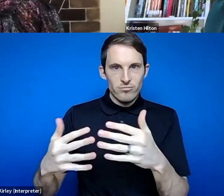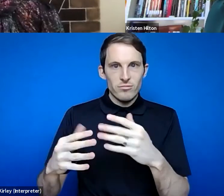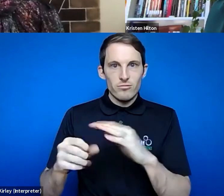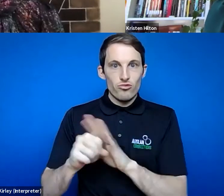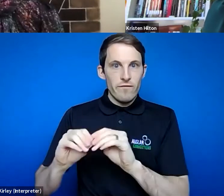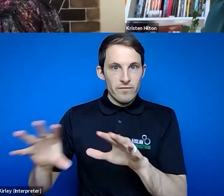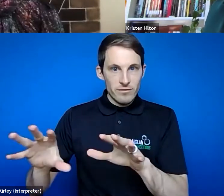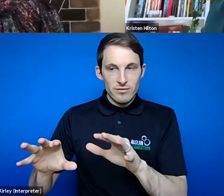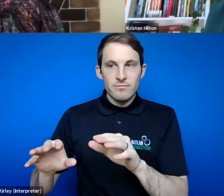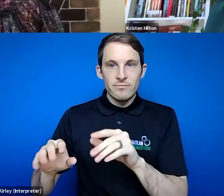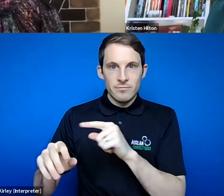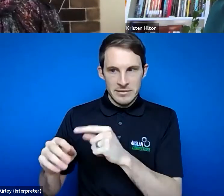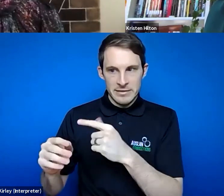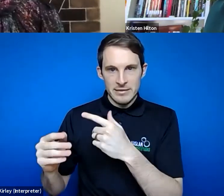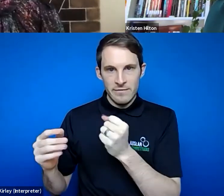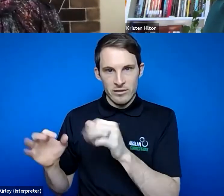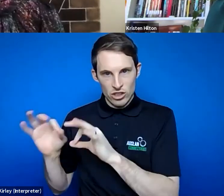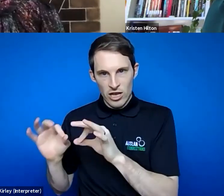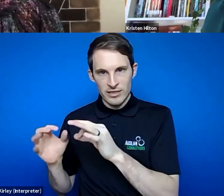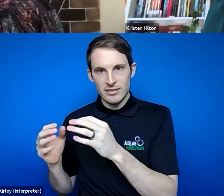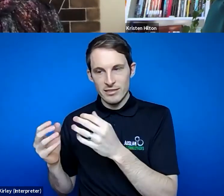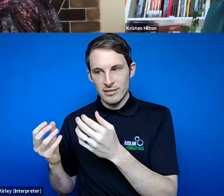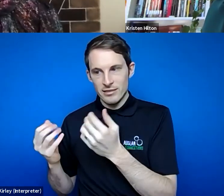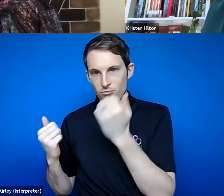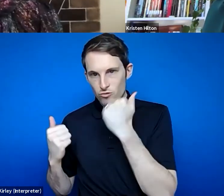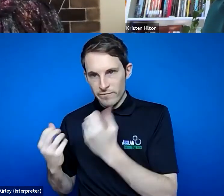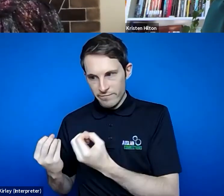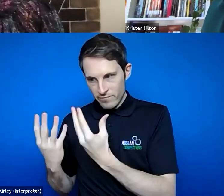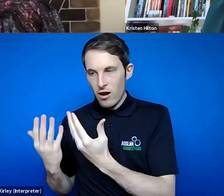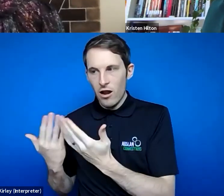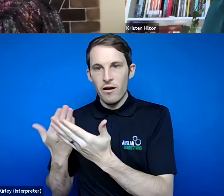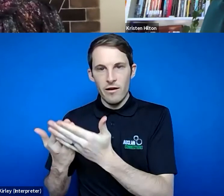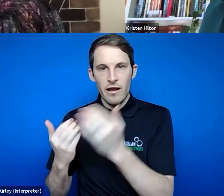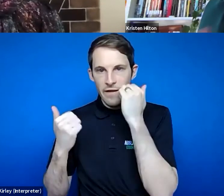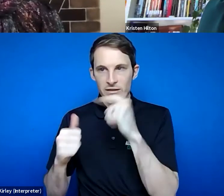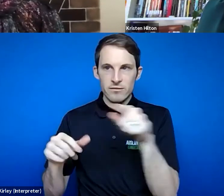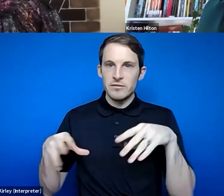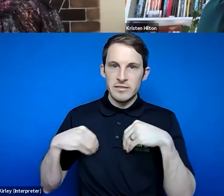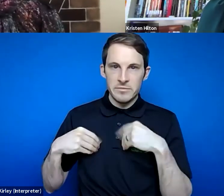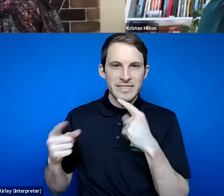gender equality with the same sort of rigour and evidence base for that structural and